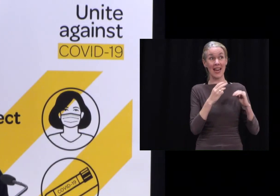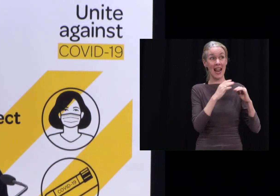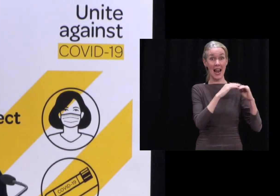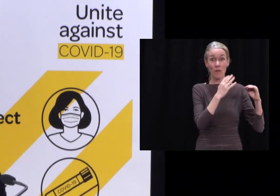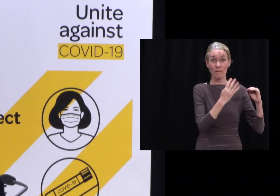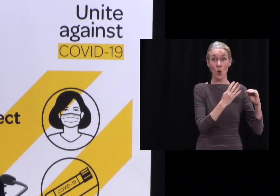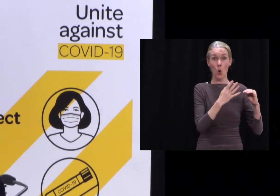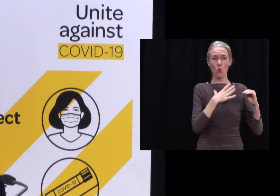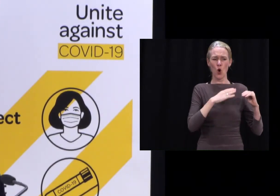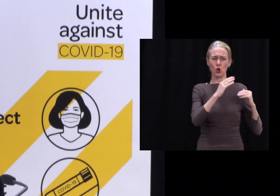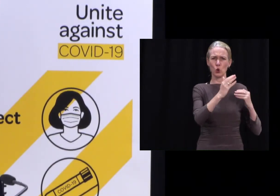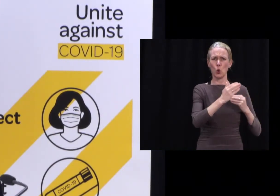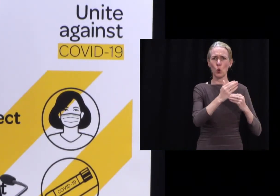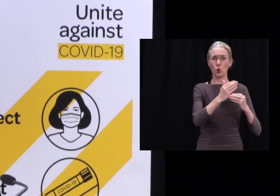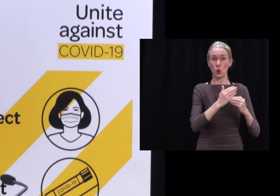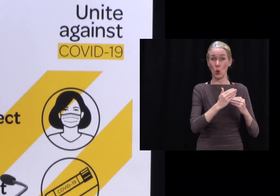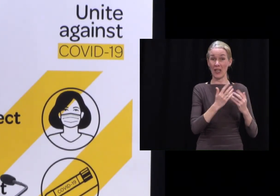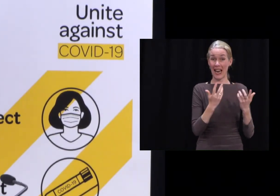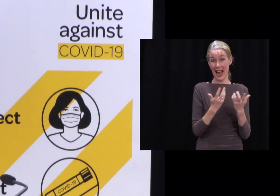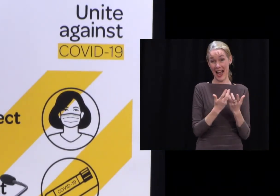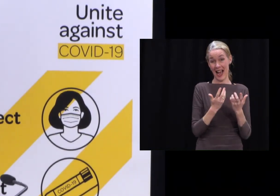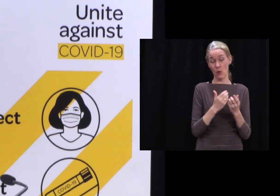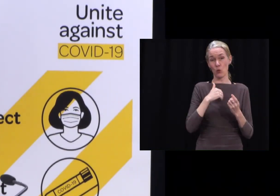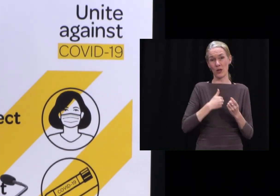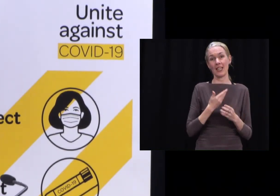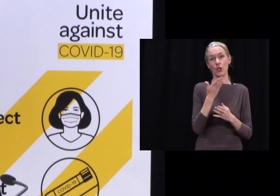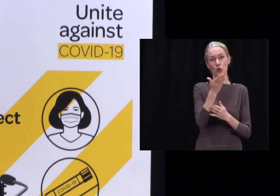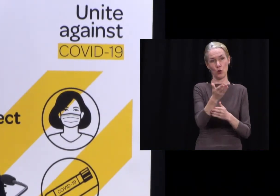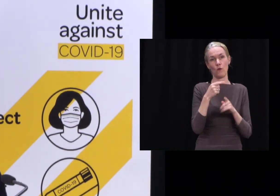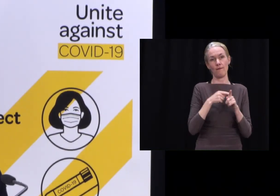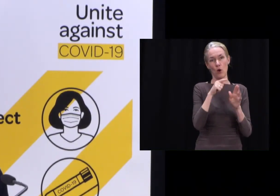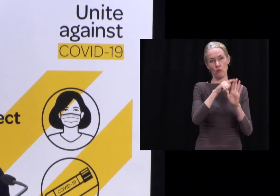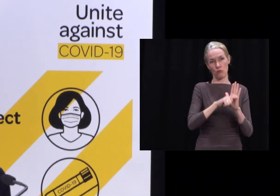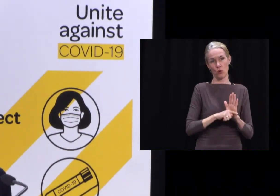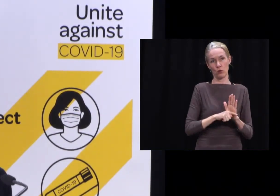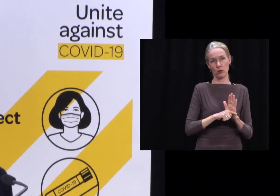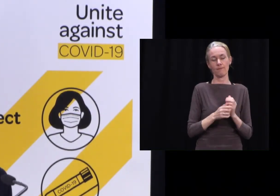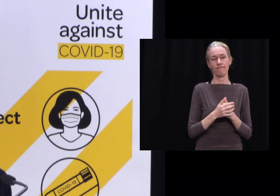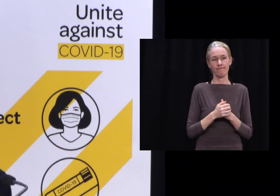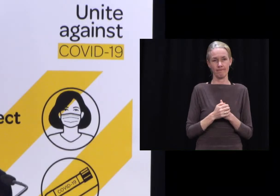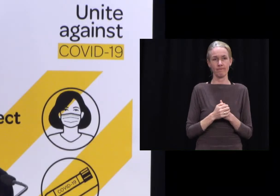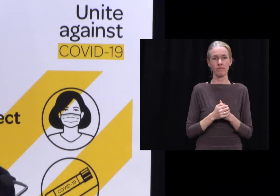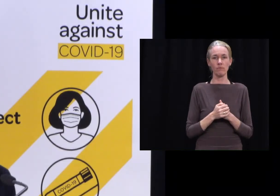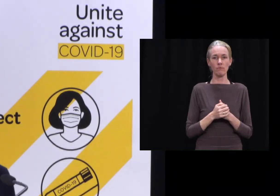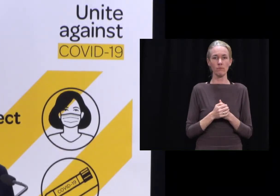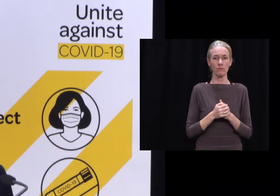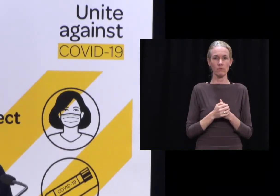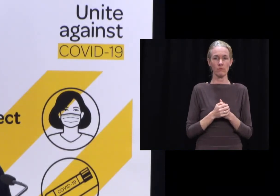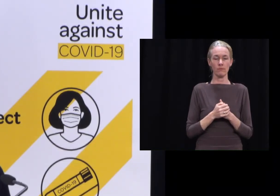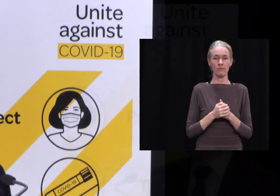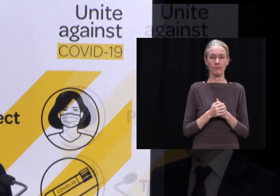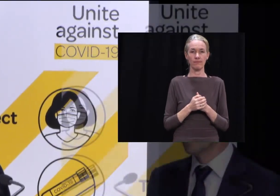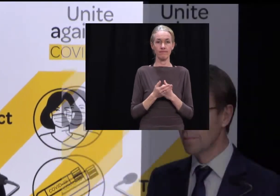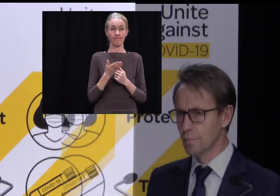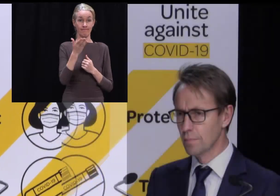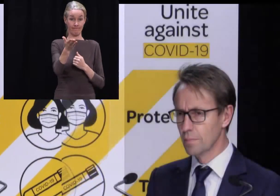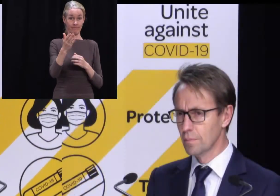up to all of us. So to everyon, please, do stick with it and as we transition to level 3,